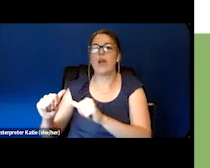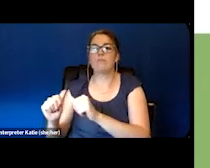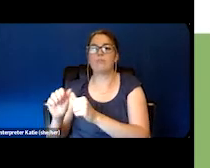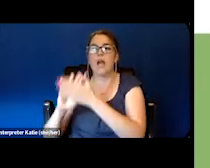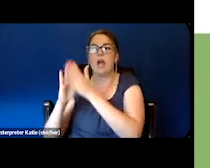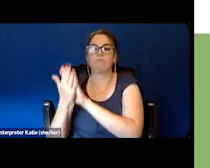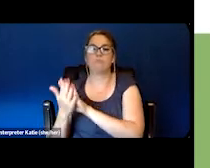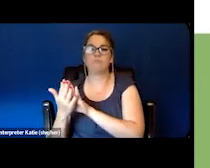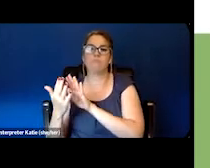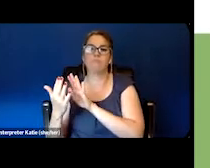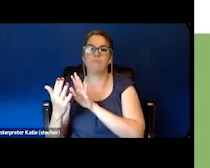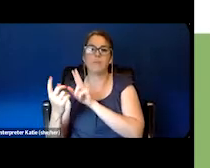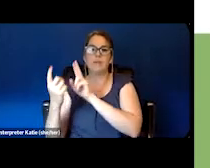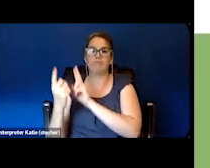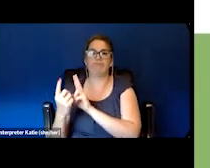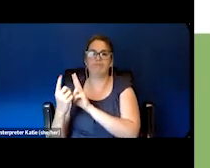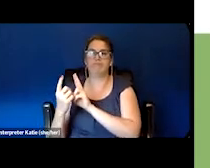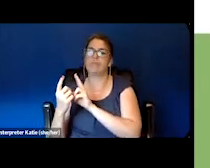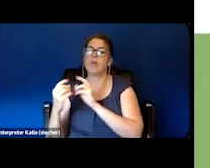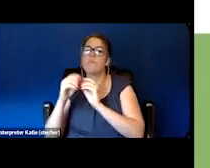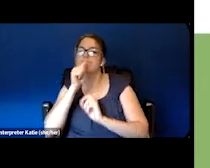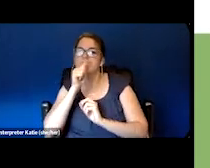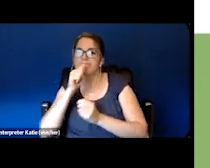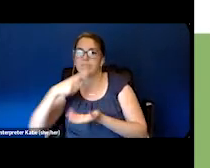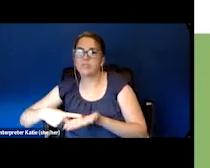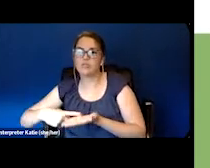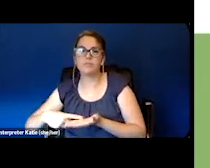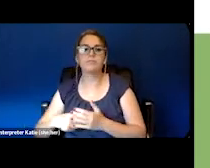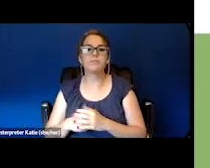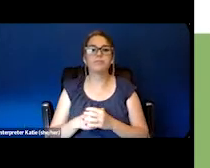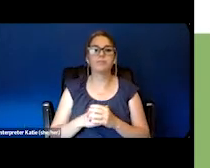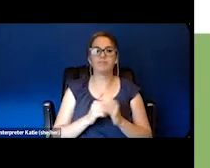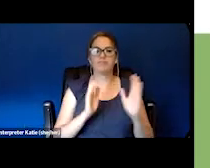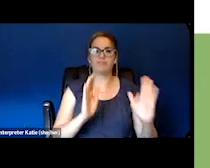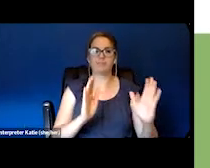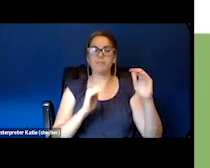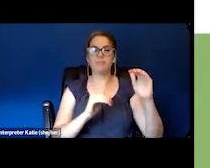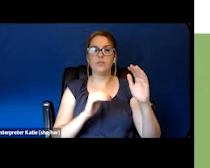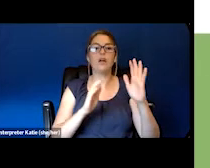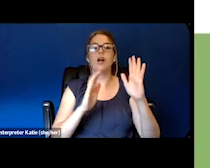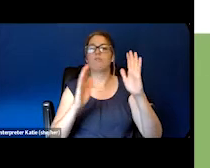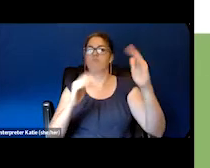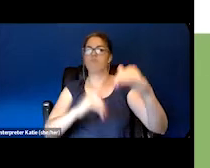And then finally under the key concepts on the left-hand side, we have environment. So really asking the person